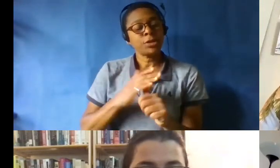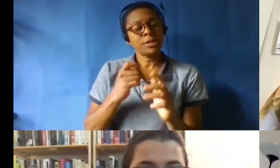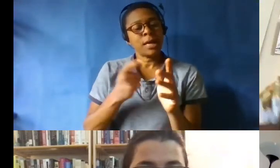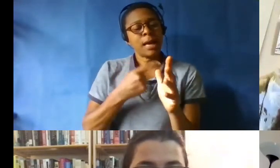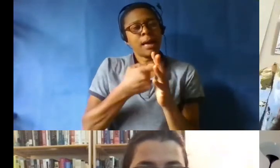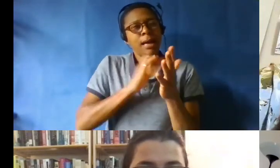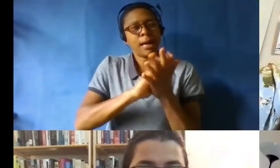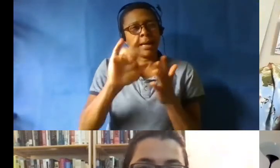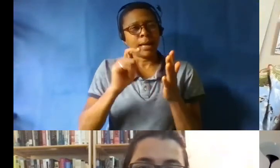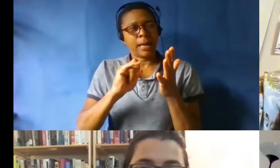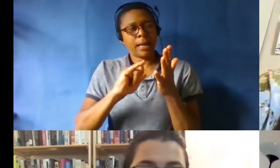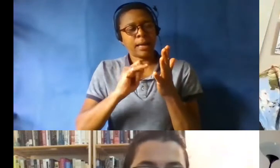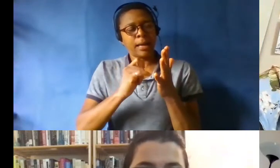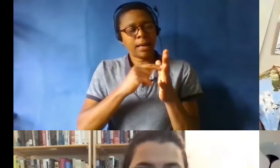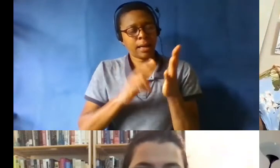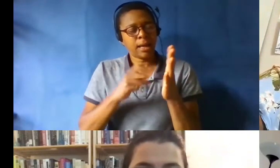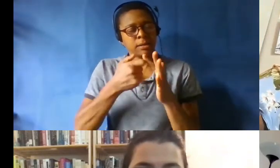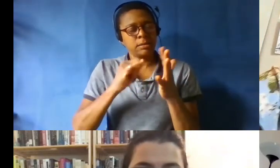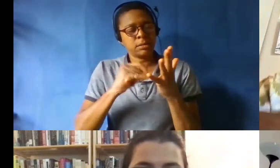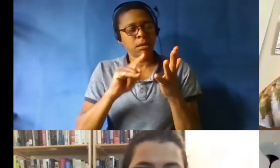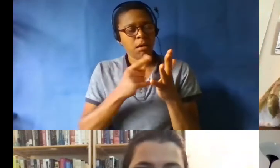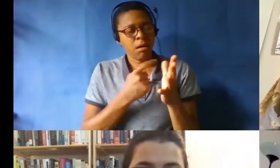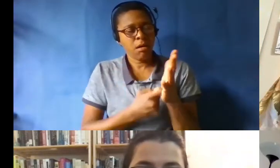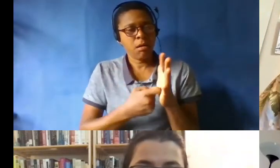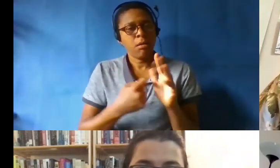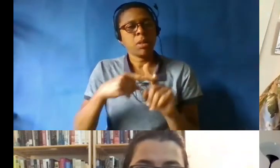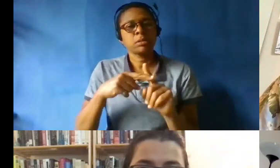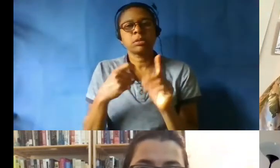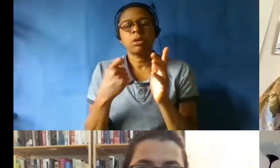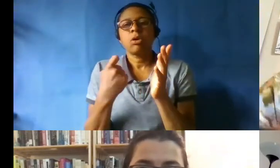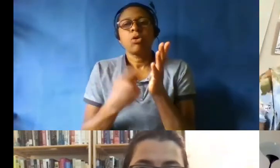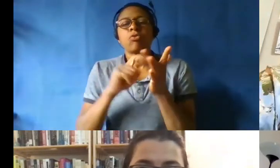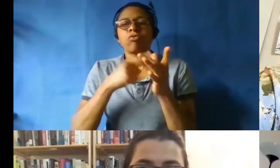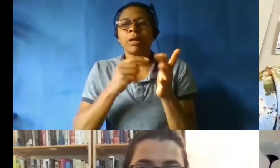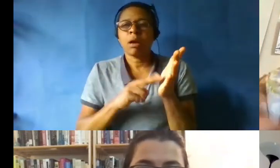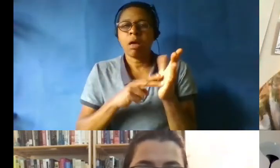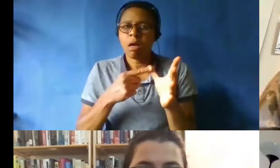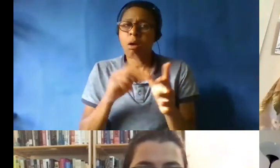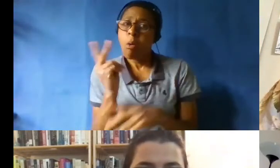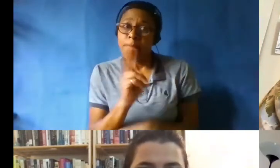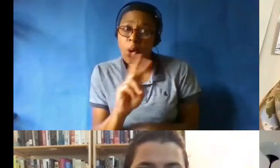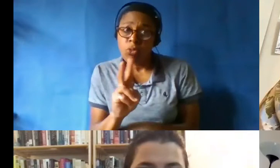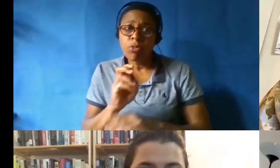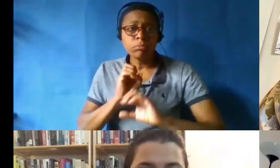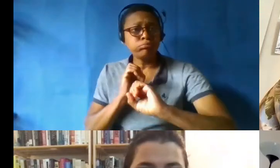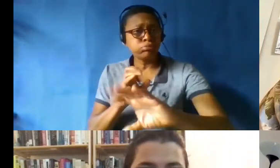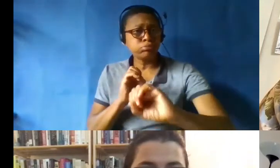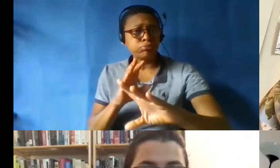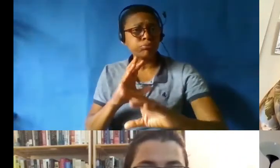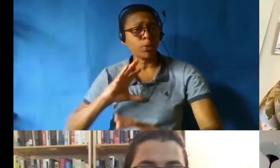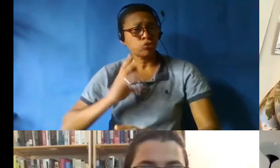upon a lot of transcultural experiences